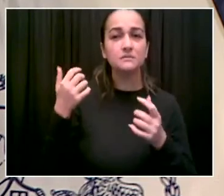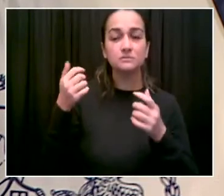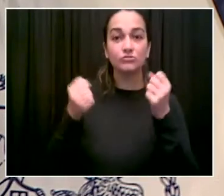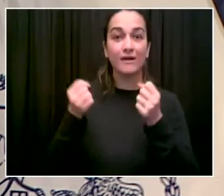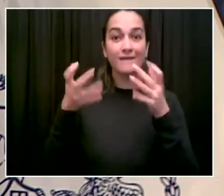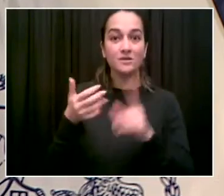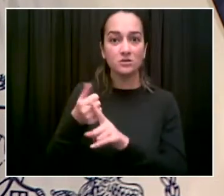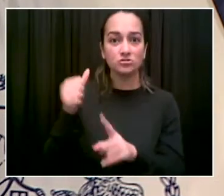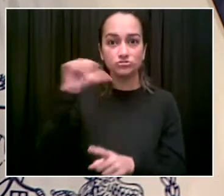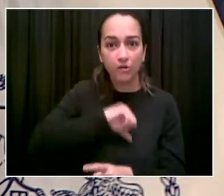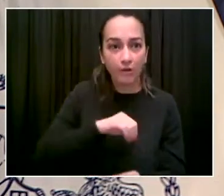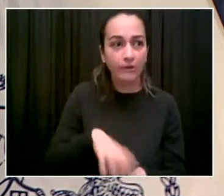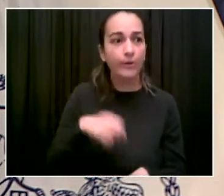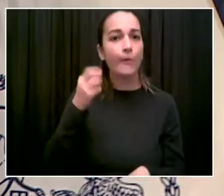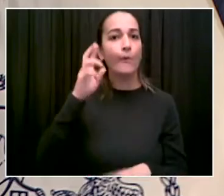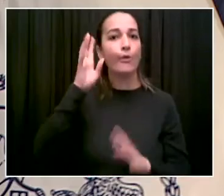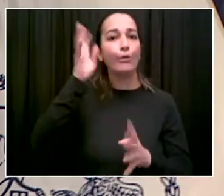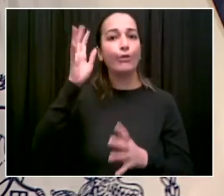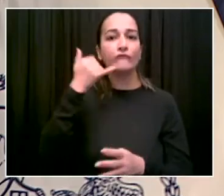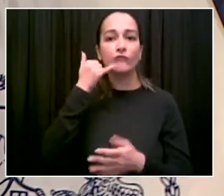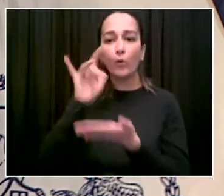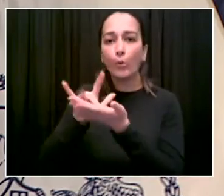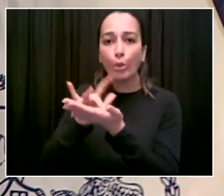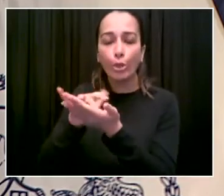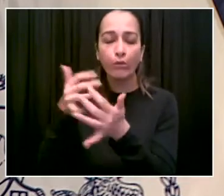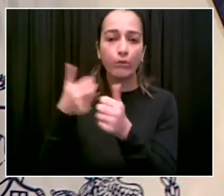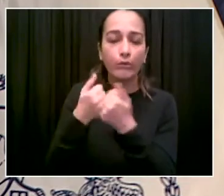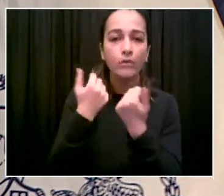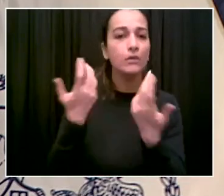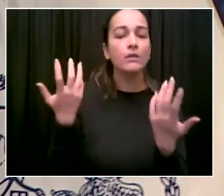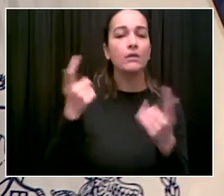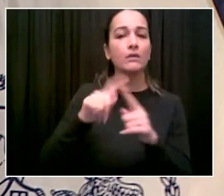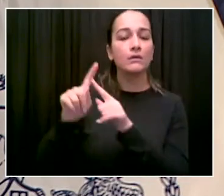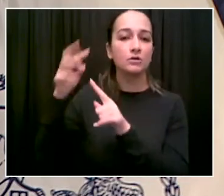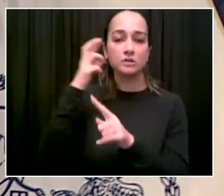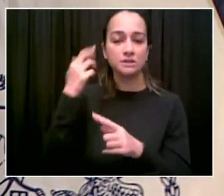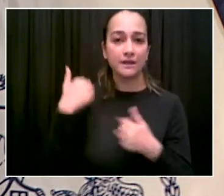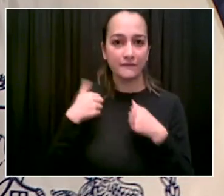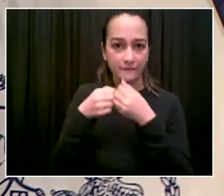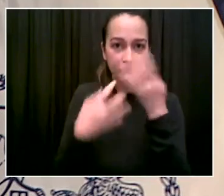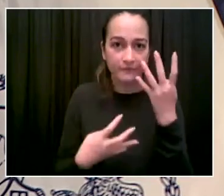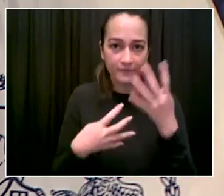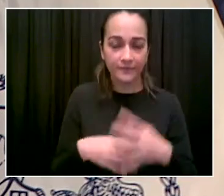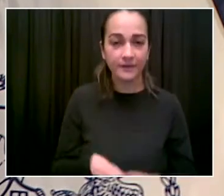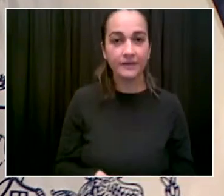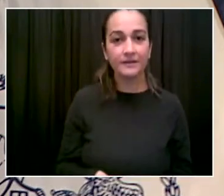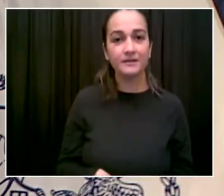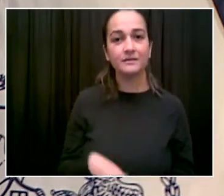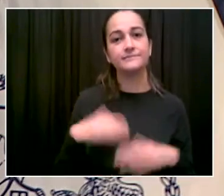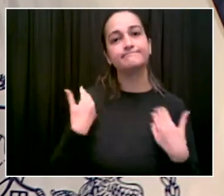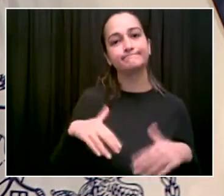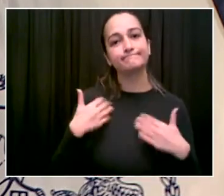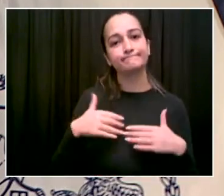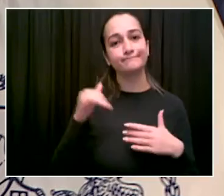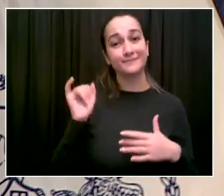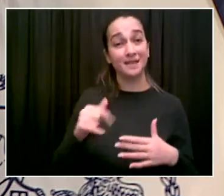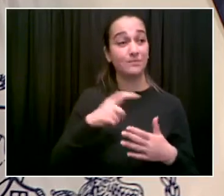ALCOHOL. HITS IS WHY WE KEEP DEEPENING VISION ZERO. I